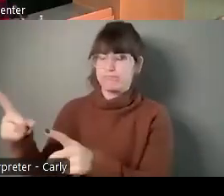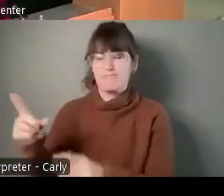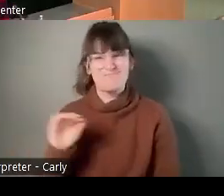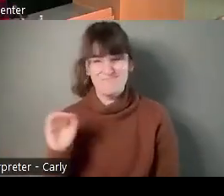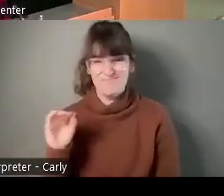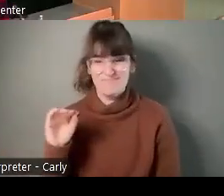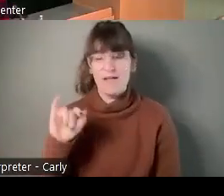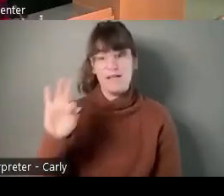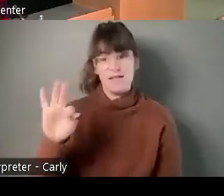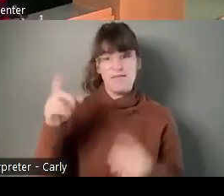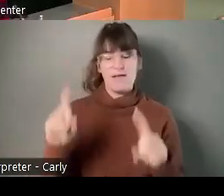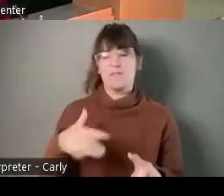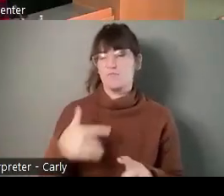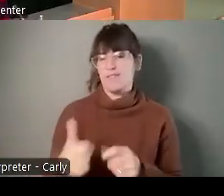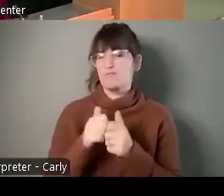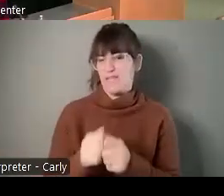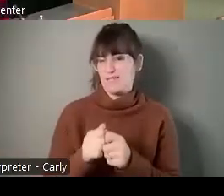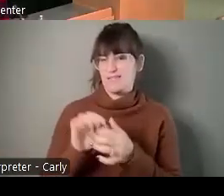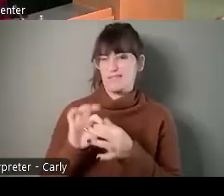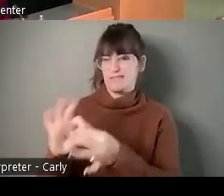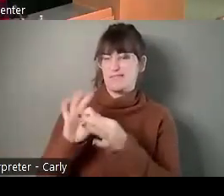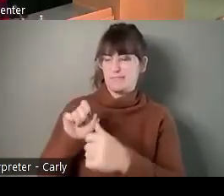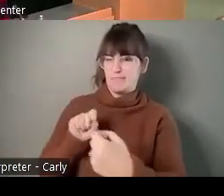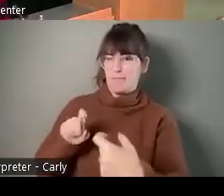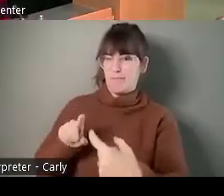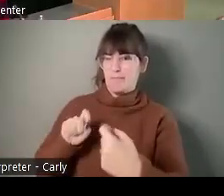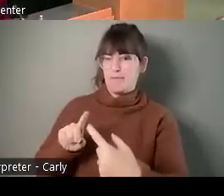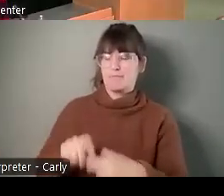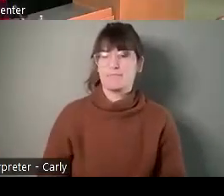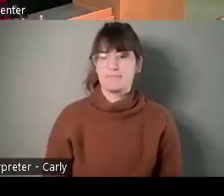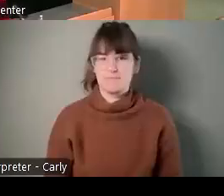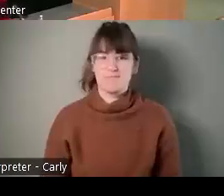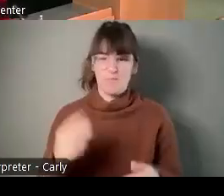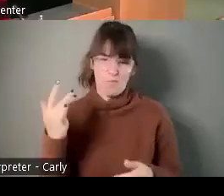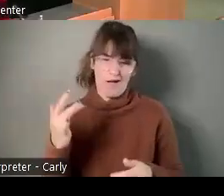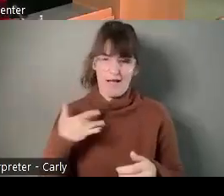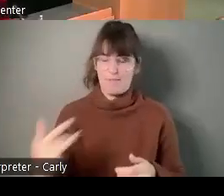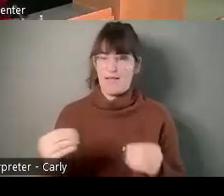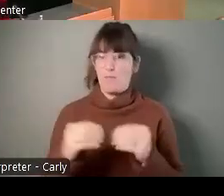a textbased intervention likely because that suggests some immediiacy in response. When you get